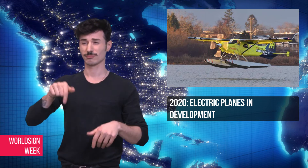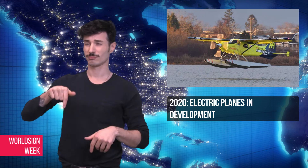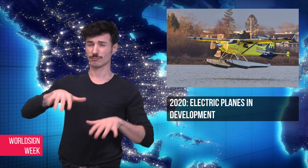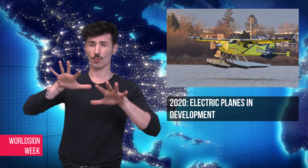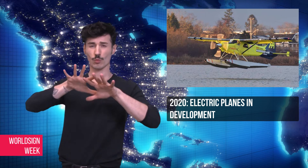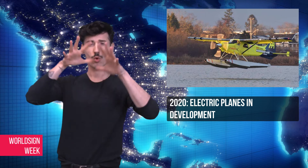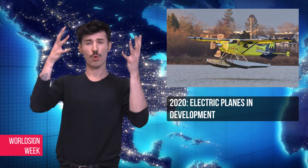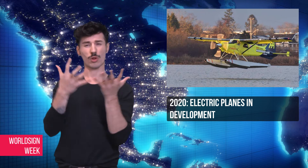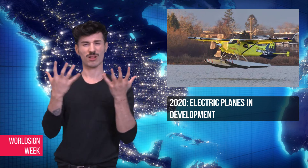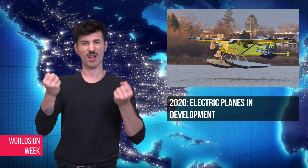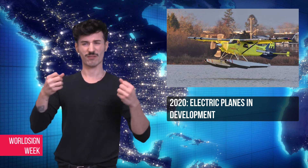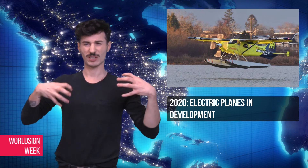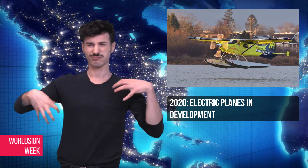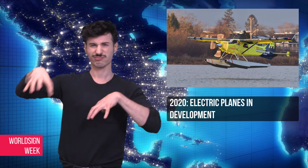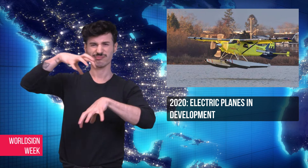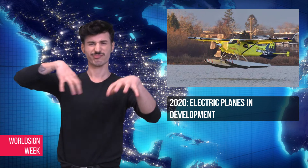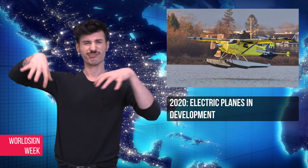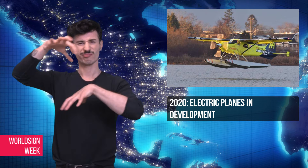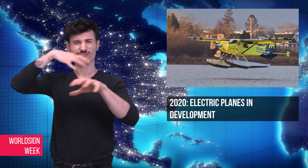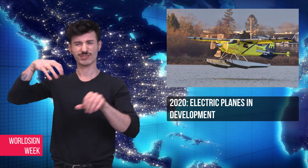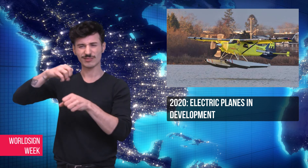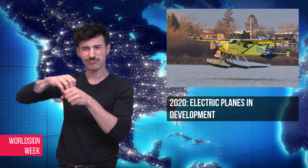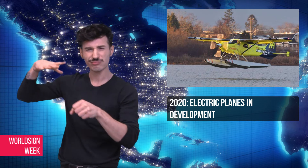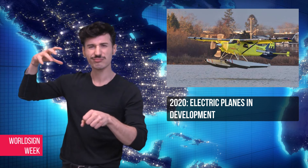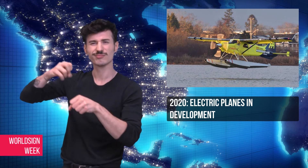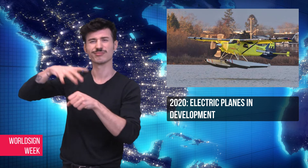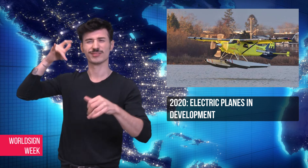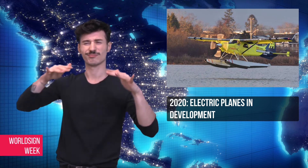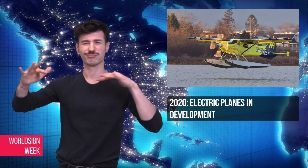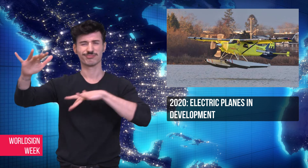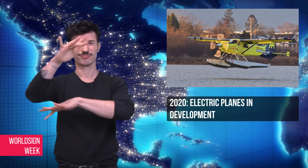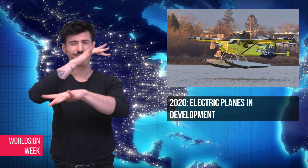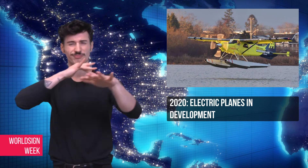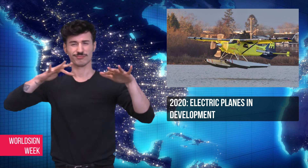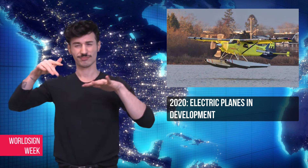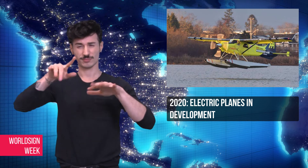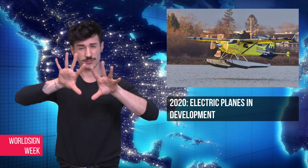per cent of global greenhouse gas emissions